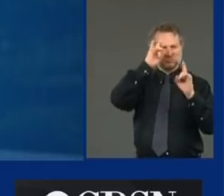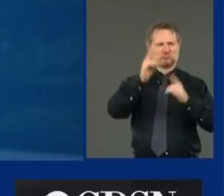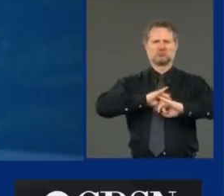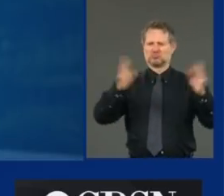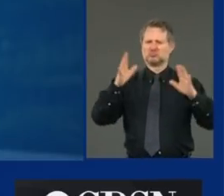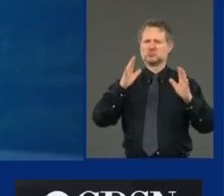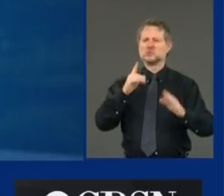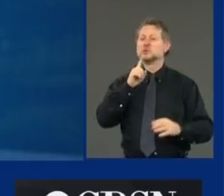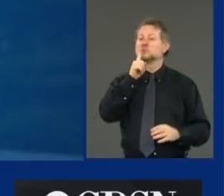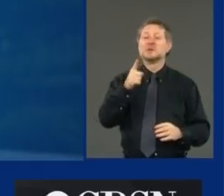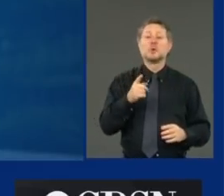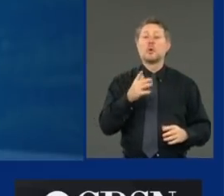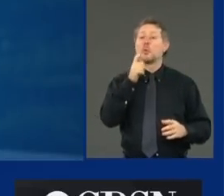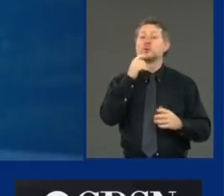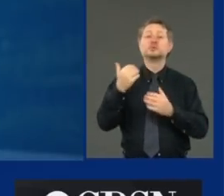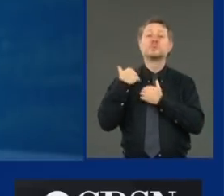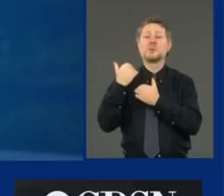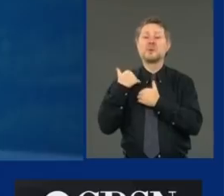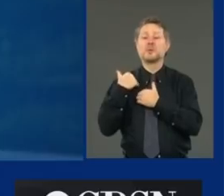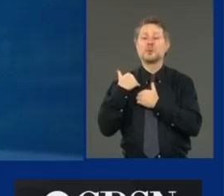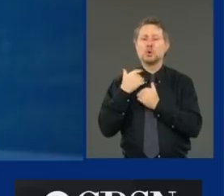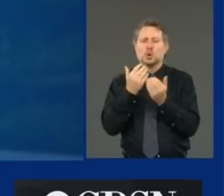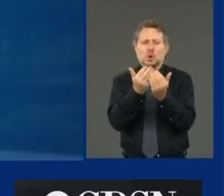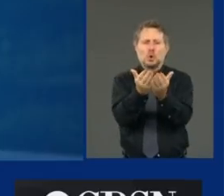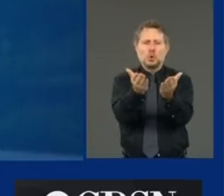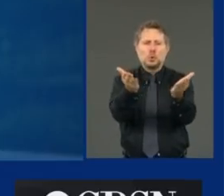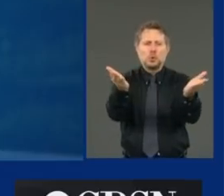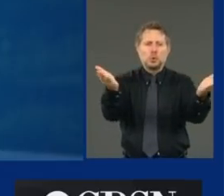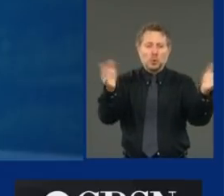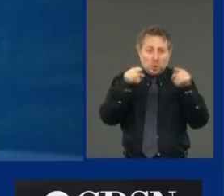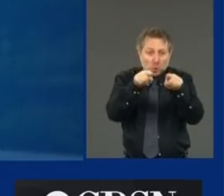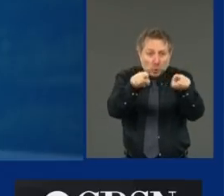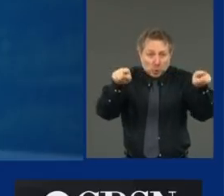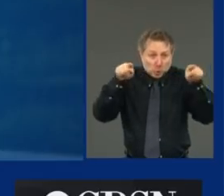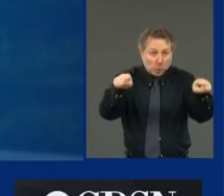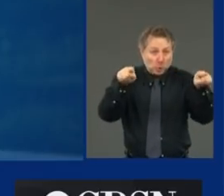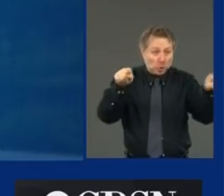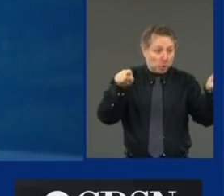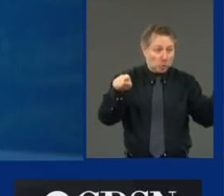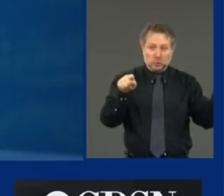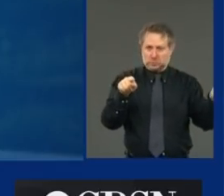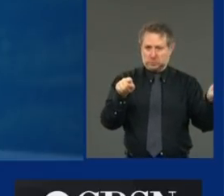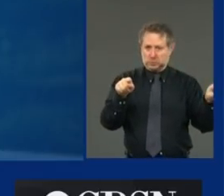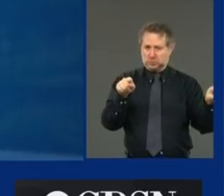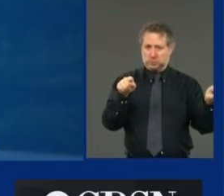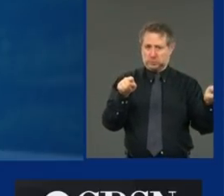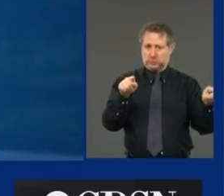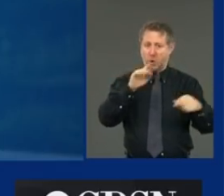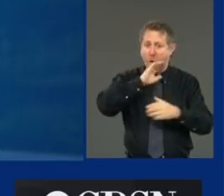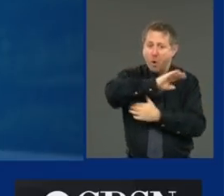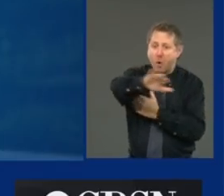IT IS UP TO YOU. IT IS UP TO US.